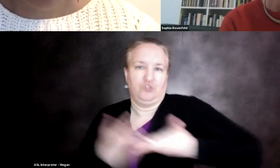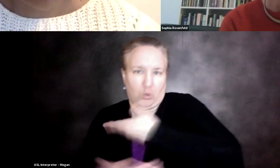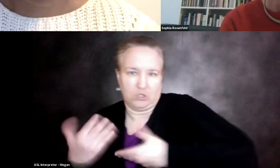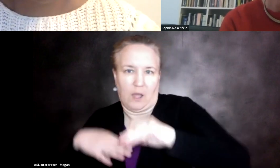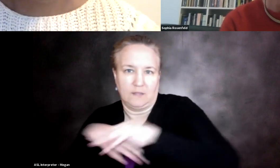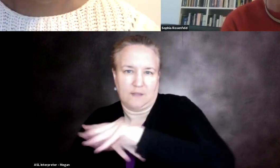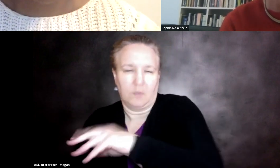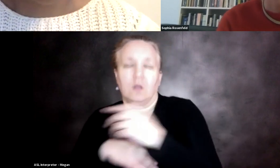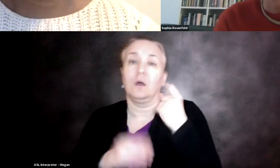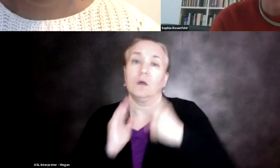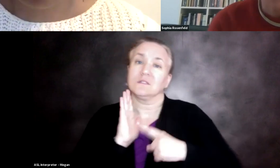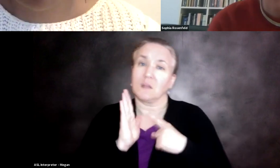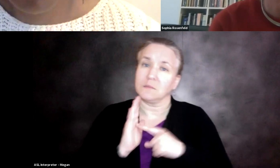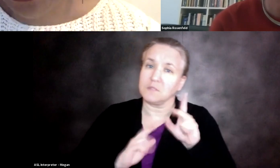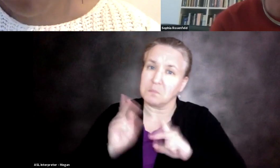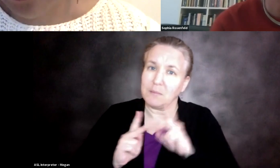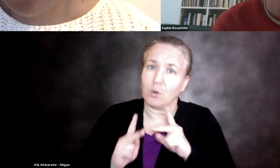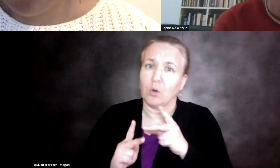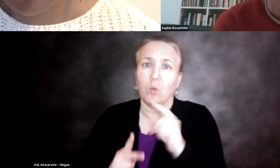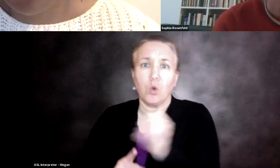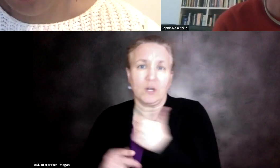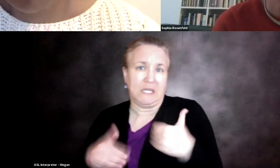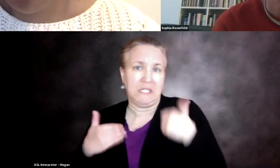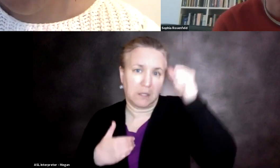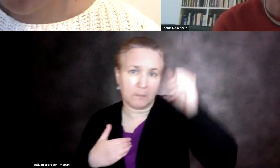Sometimes people were-- young men and boys